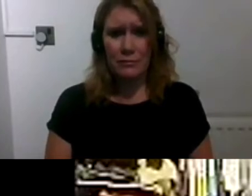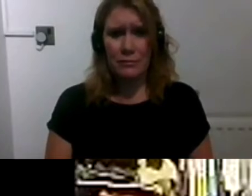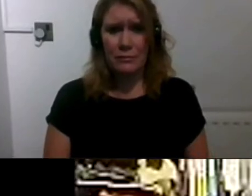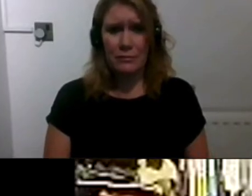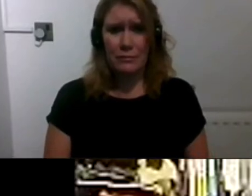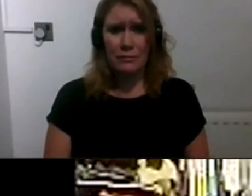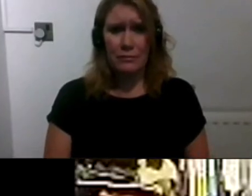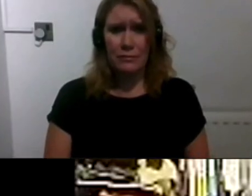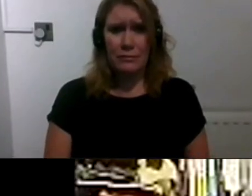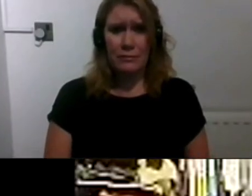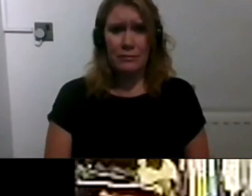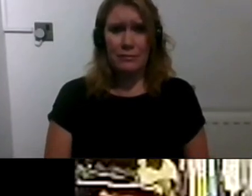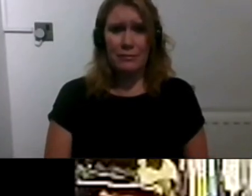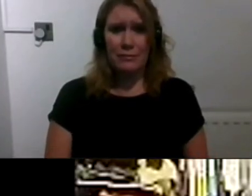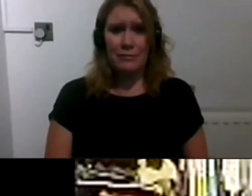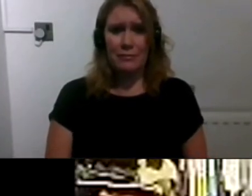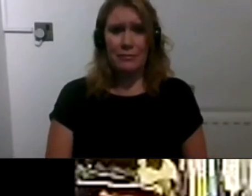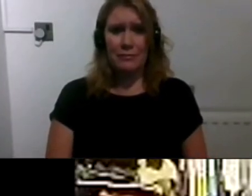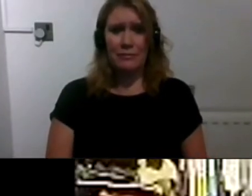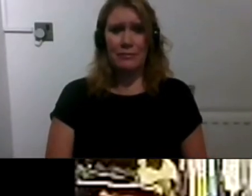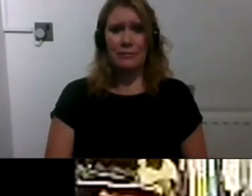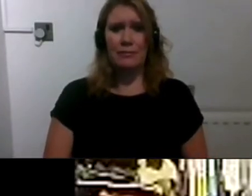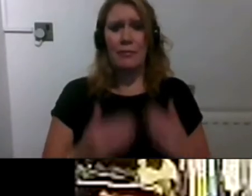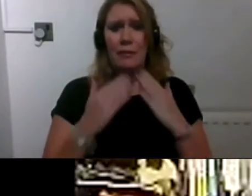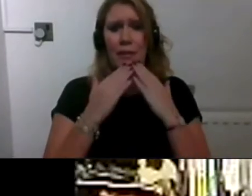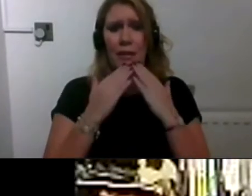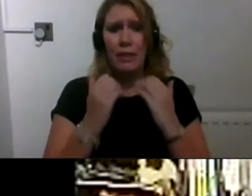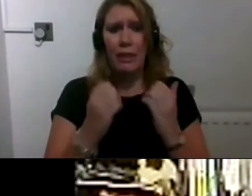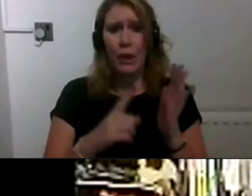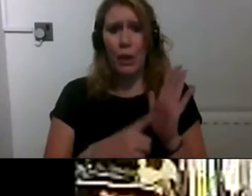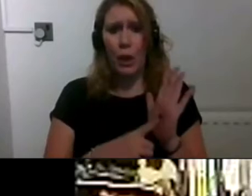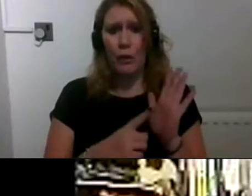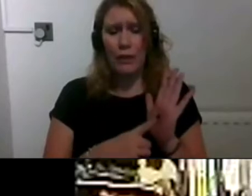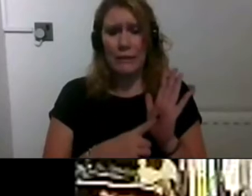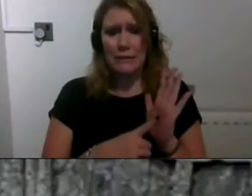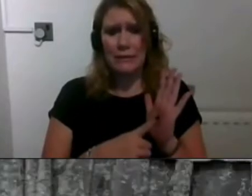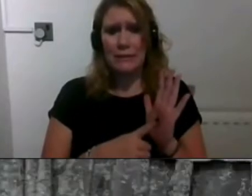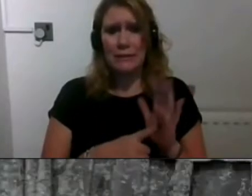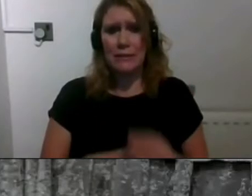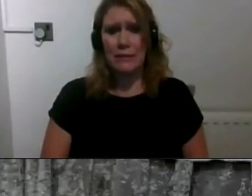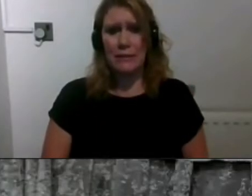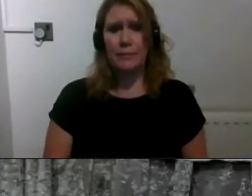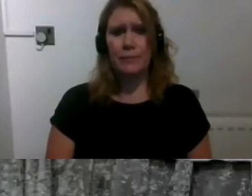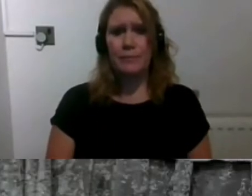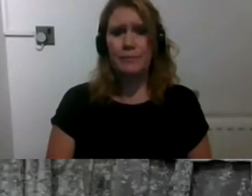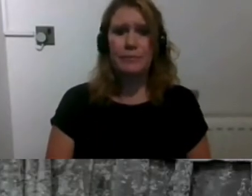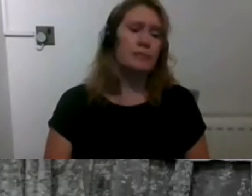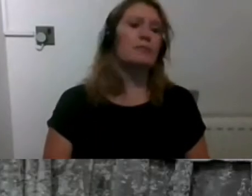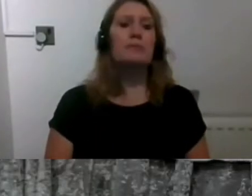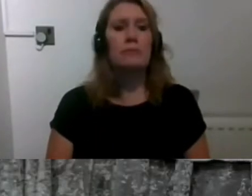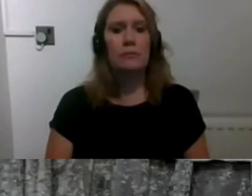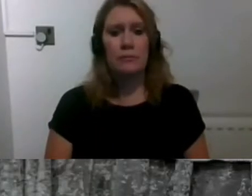Let your life speak, let your life speak. Let your life speak. Thanks Lawrence. So, we are